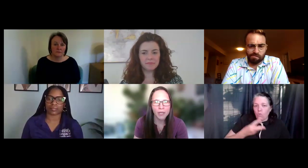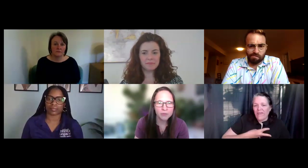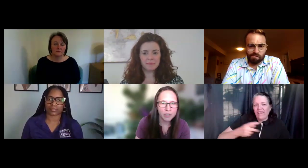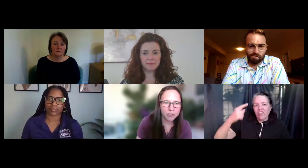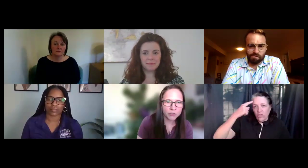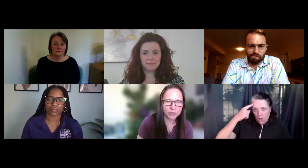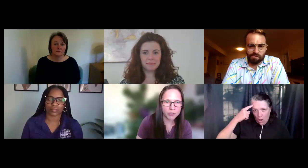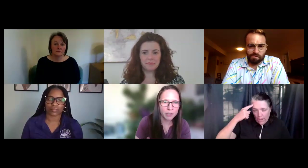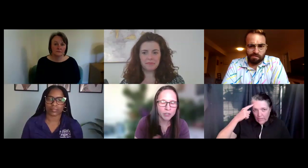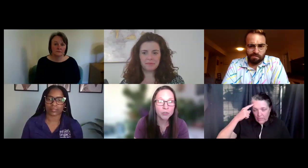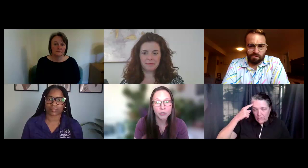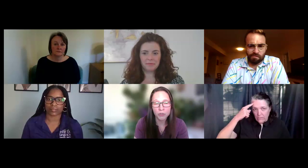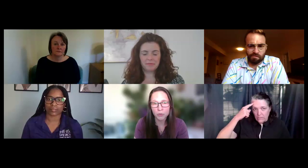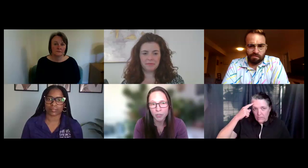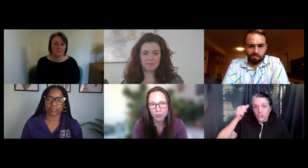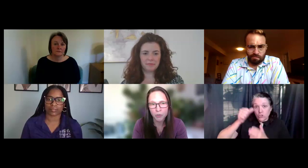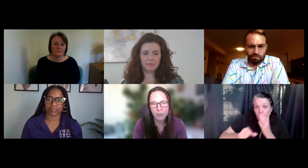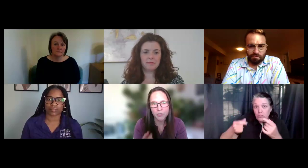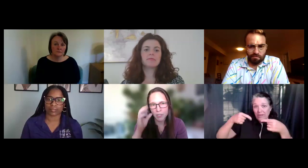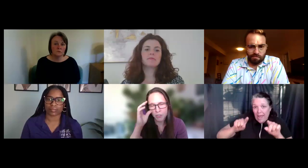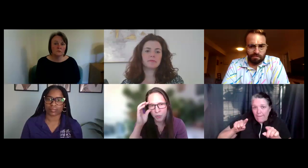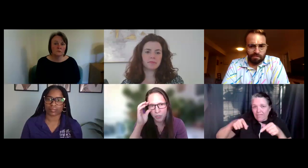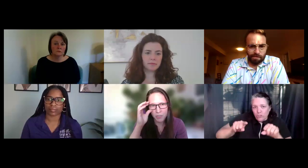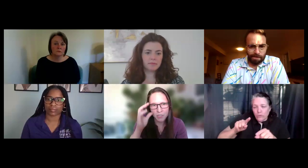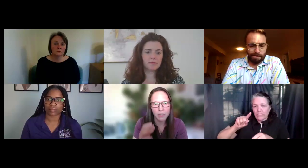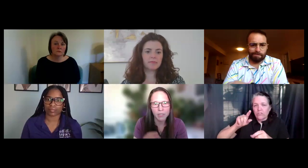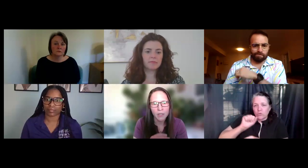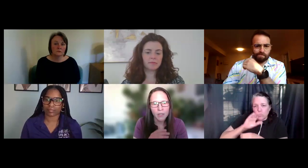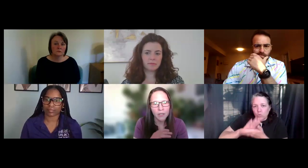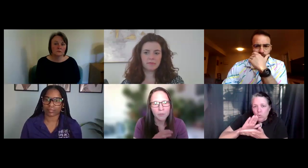have the surgery during the school year, so I was looking into short-term disability.